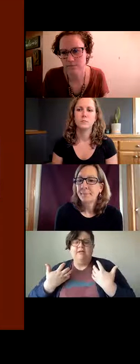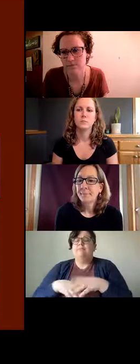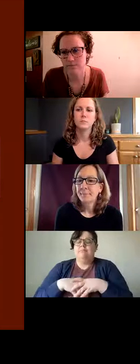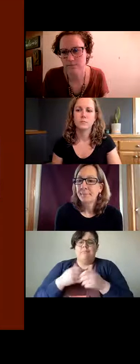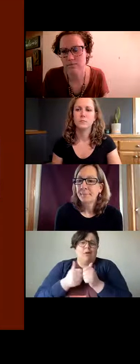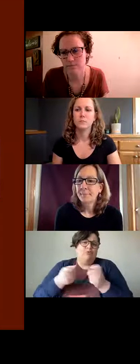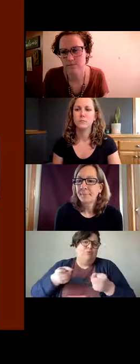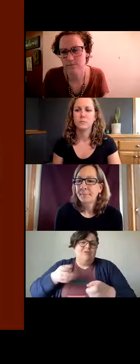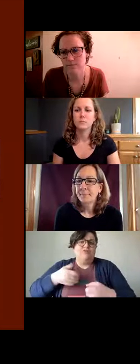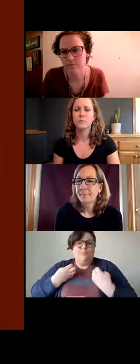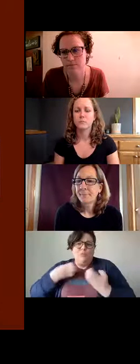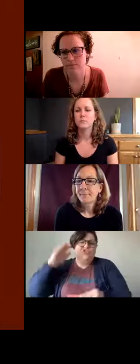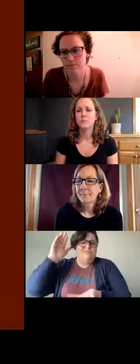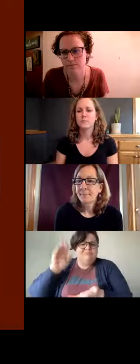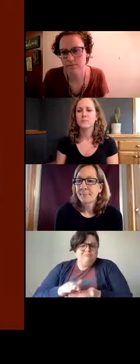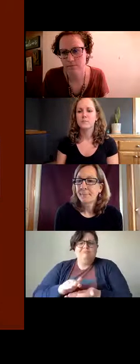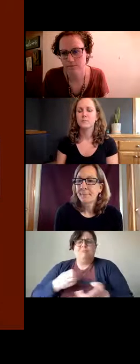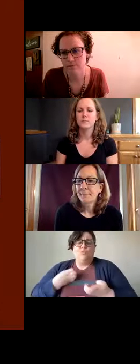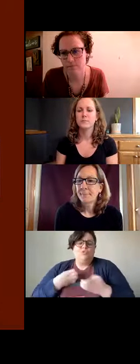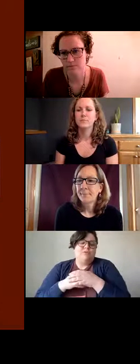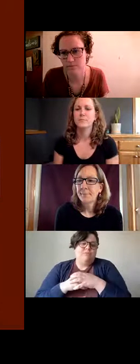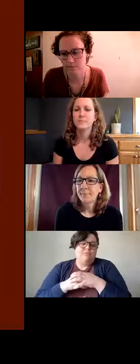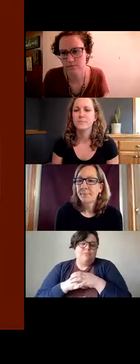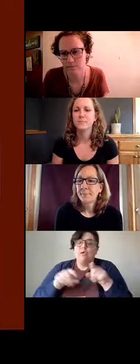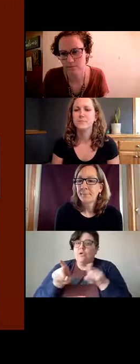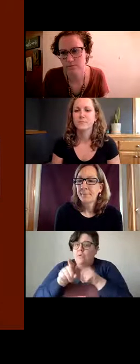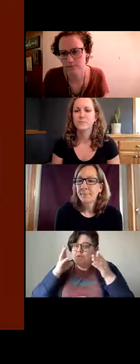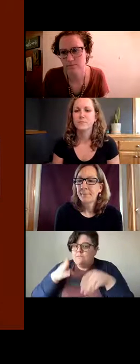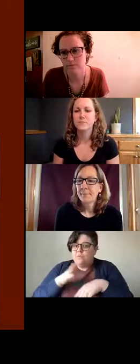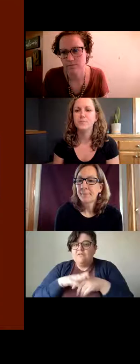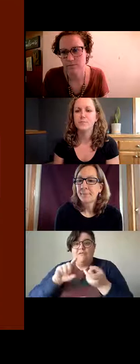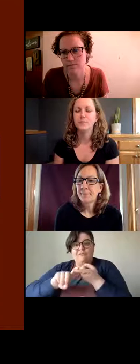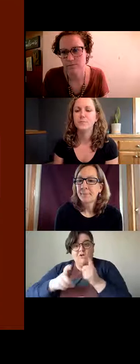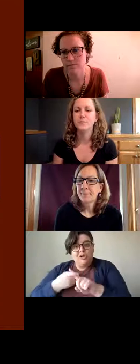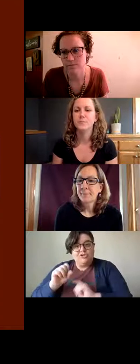knowing what to do when they feel angry, how to calm down if they're ever feeling upset.